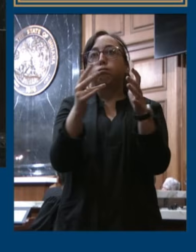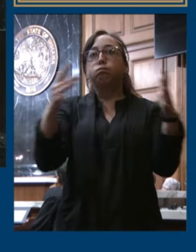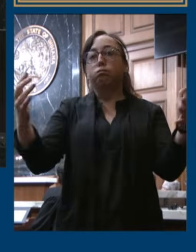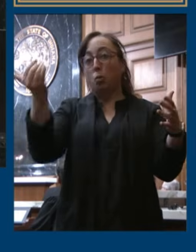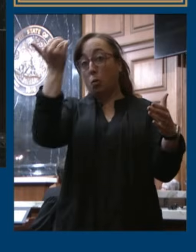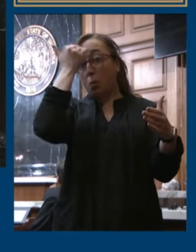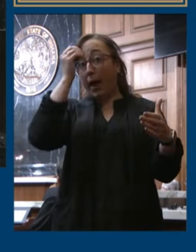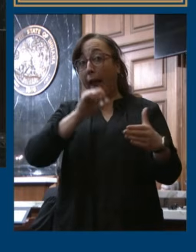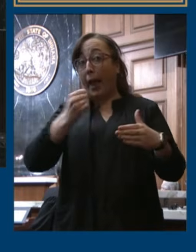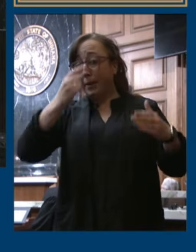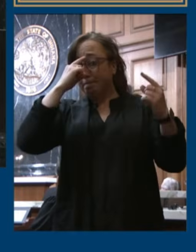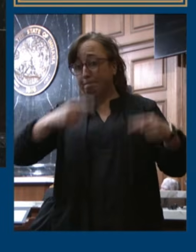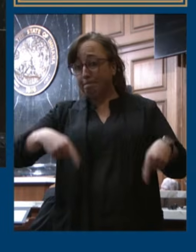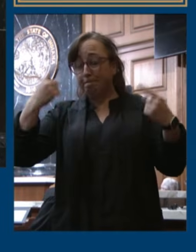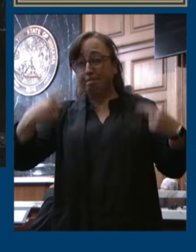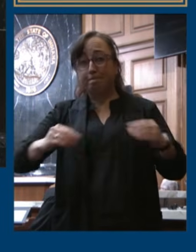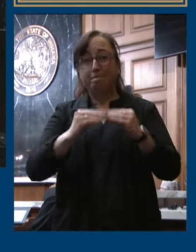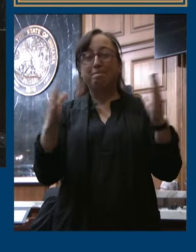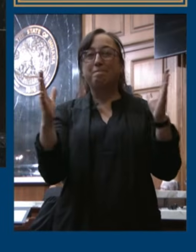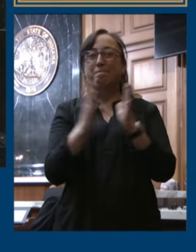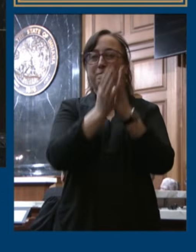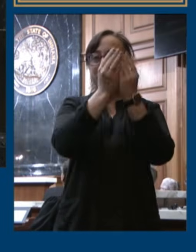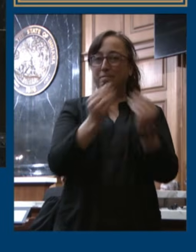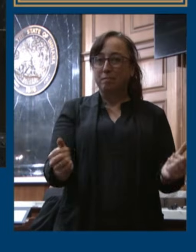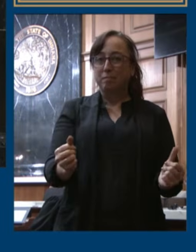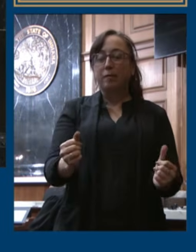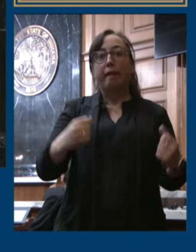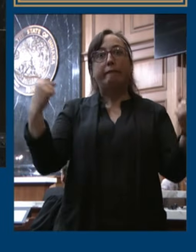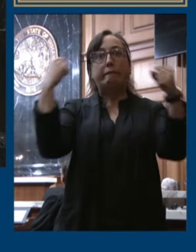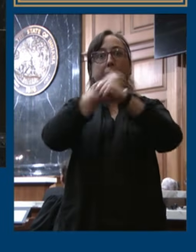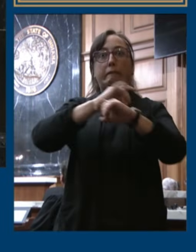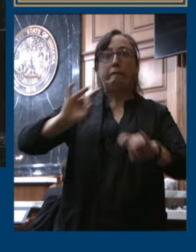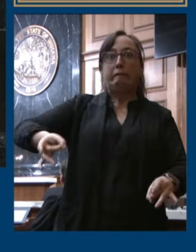WOULD BE RESOLVED NOT WITH VIOLENCE OR FEAR BUT THROUGH